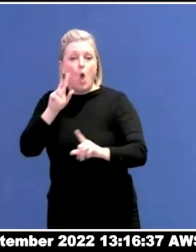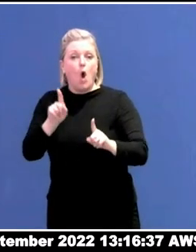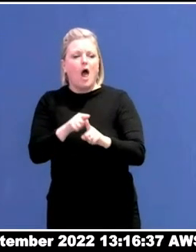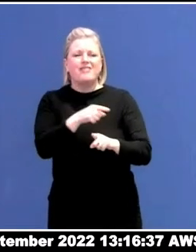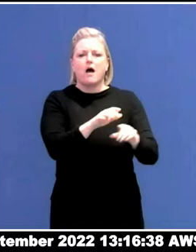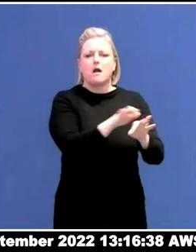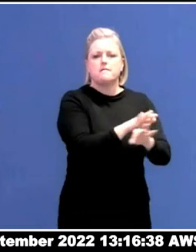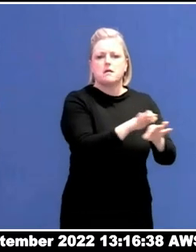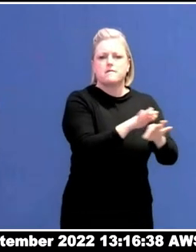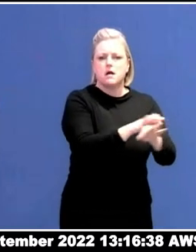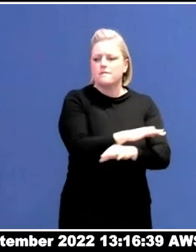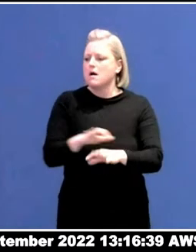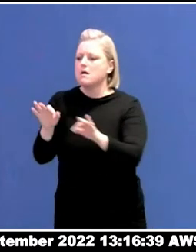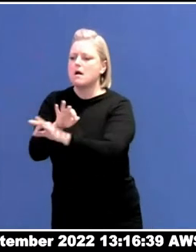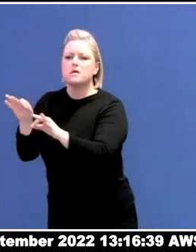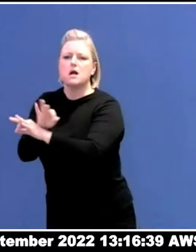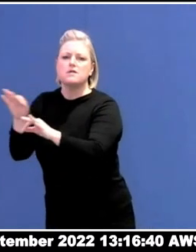prisons. They run for themselves.